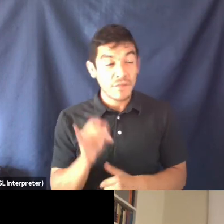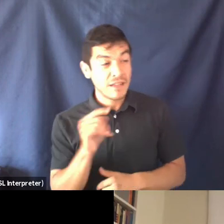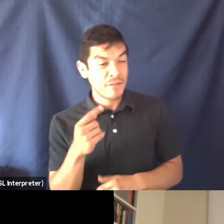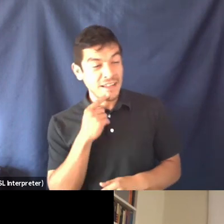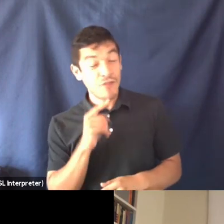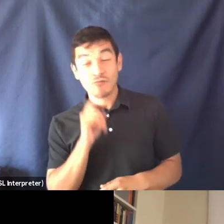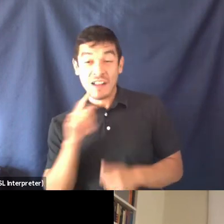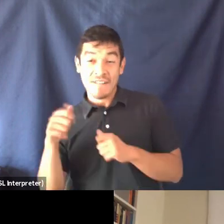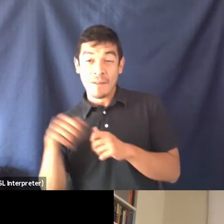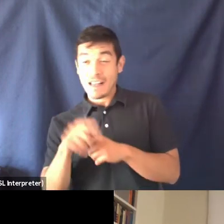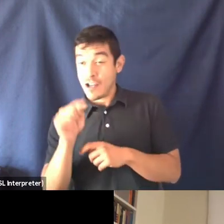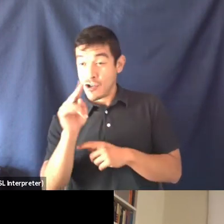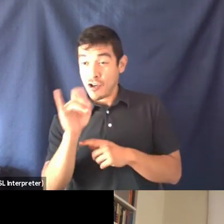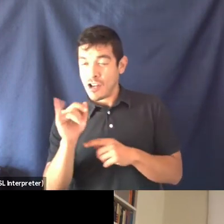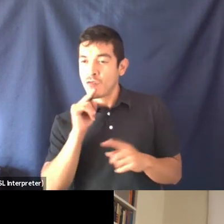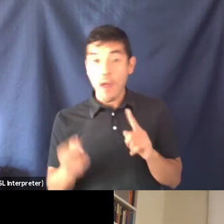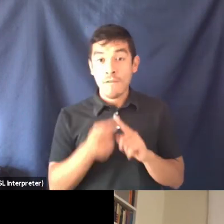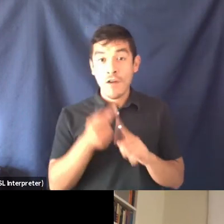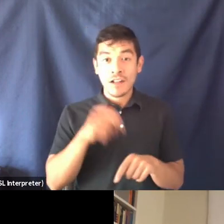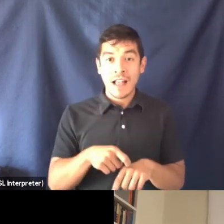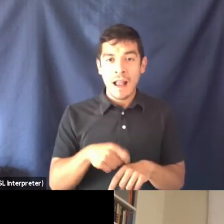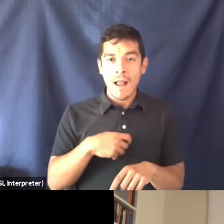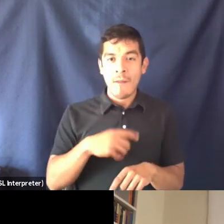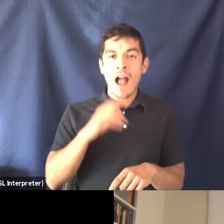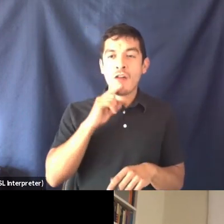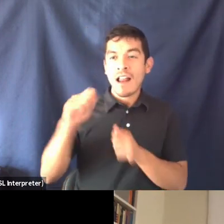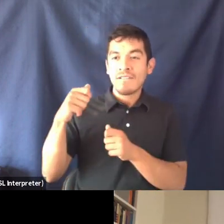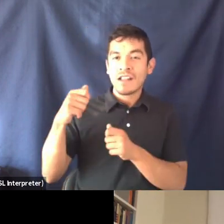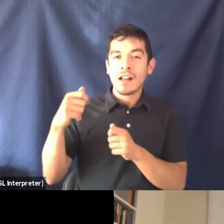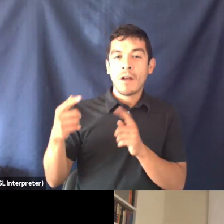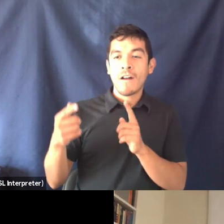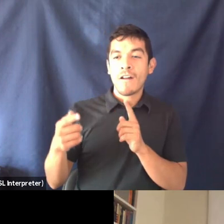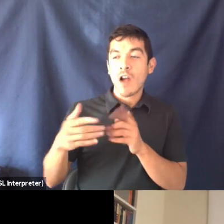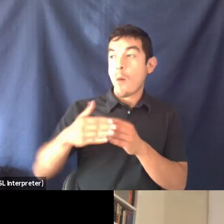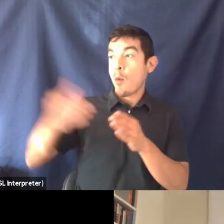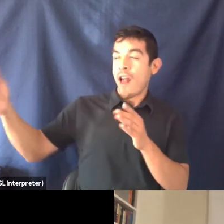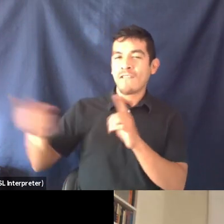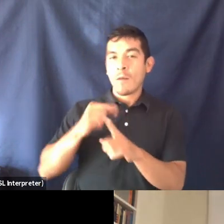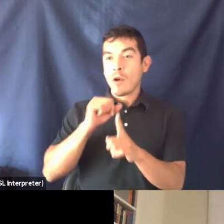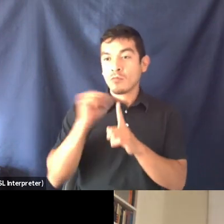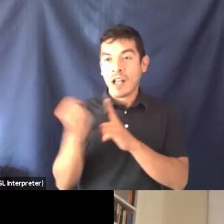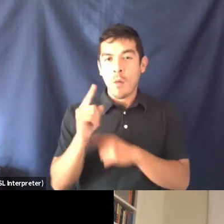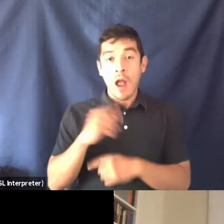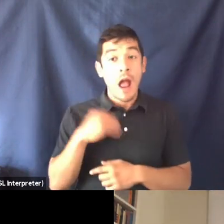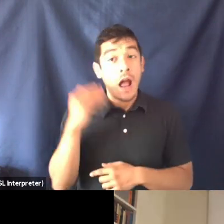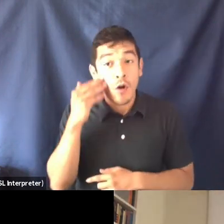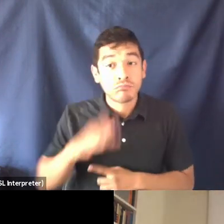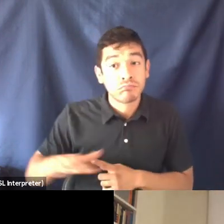that I was filming abroad from a society that I knew well, most of my films have taken place in the U.S